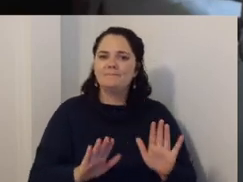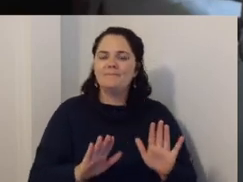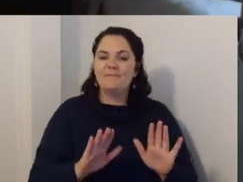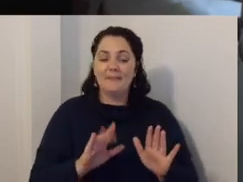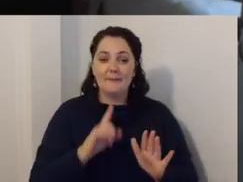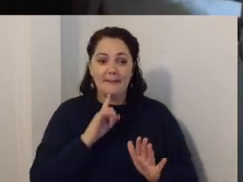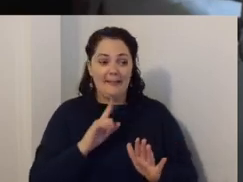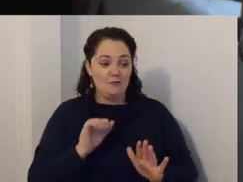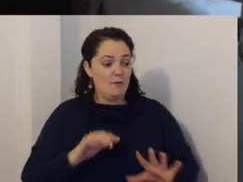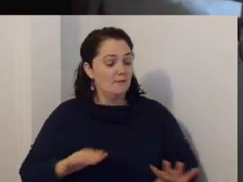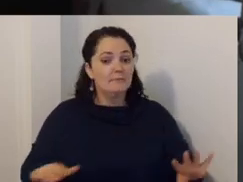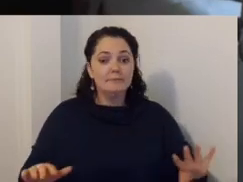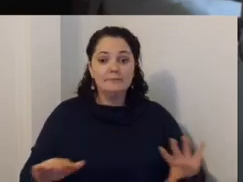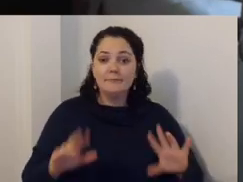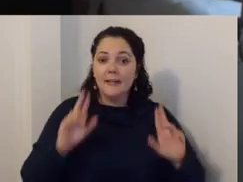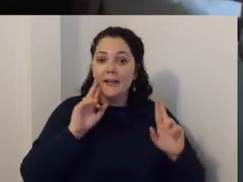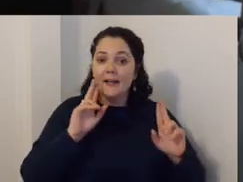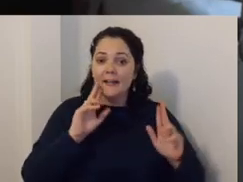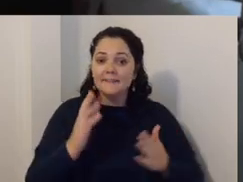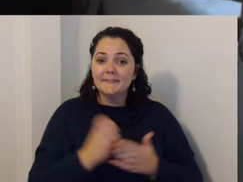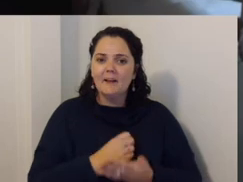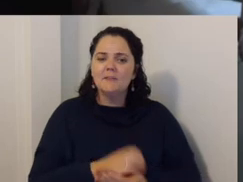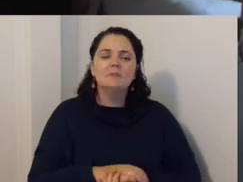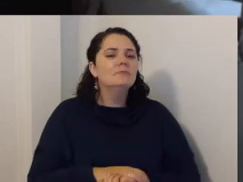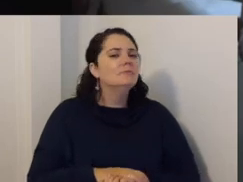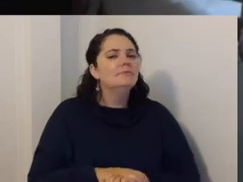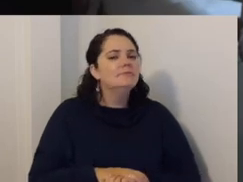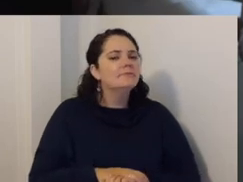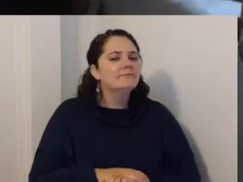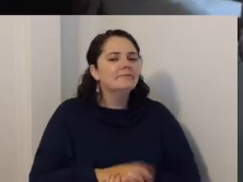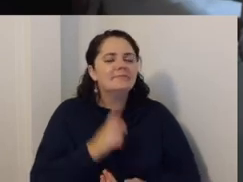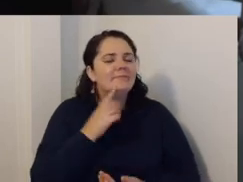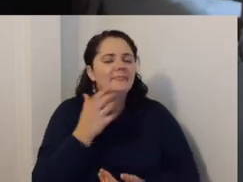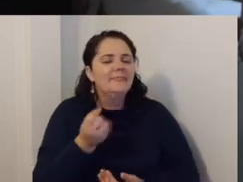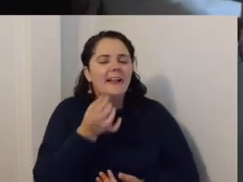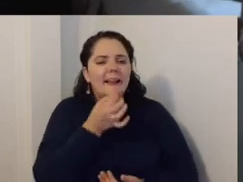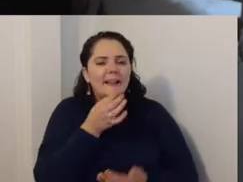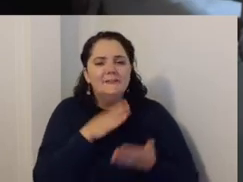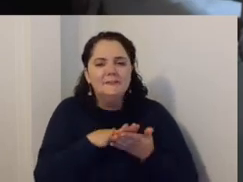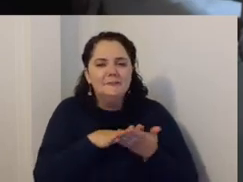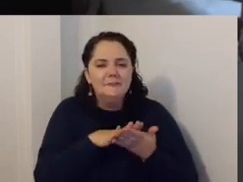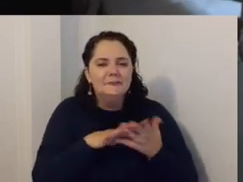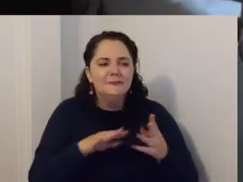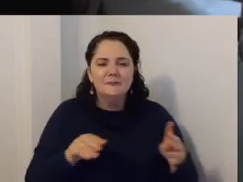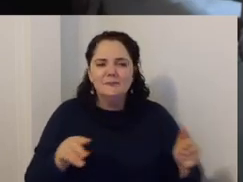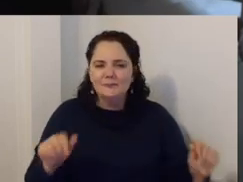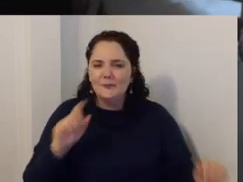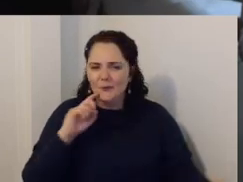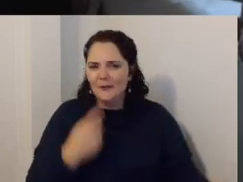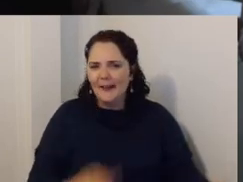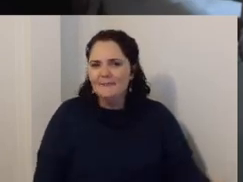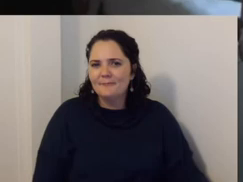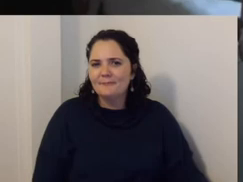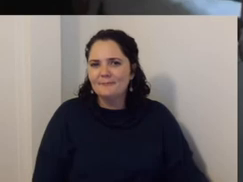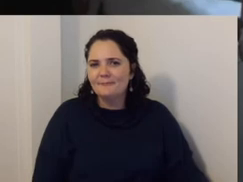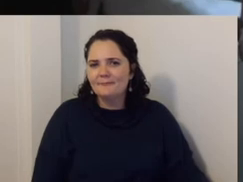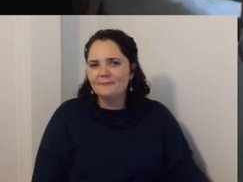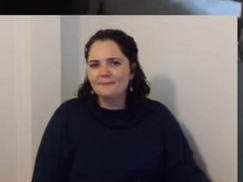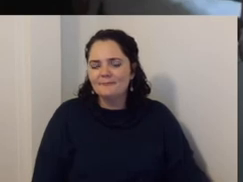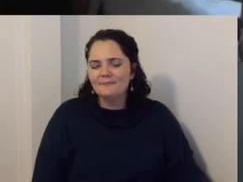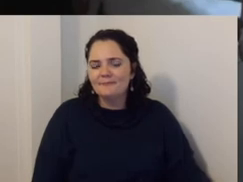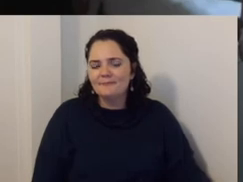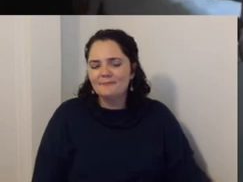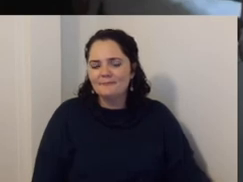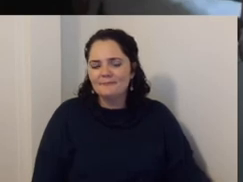safe surface in your world, everything will get a little layer of soot or grime on it